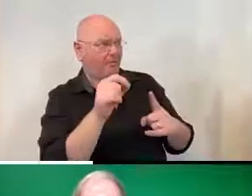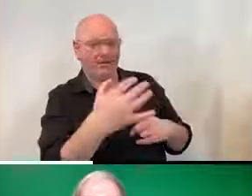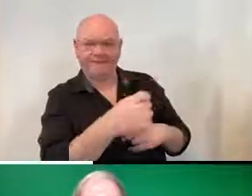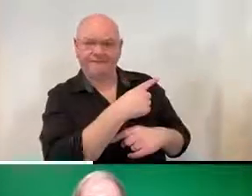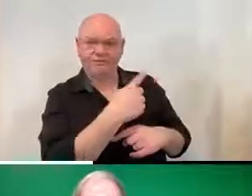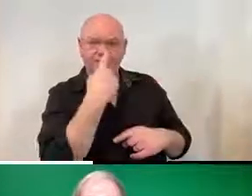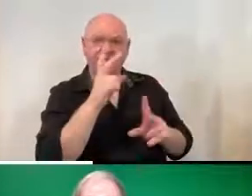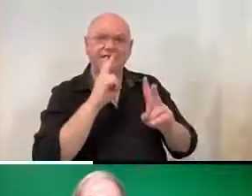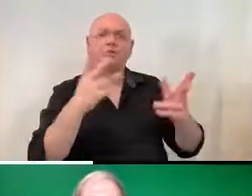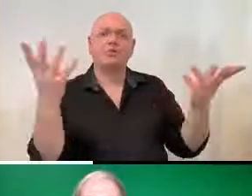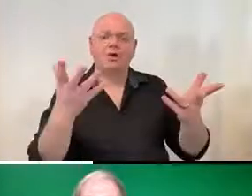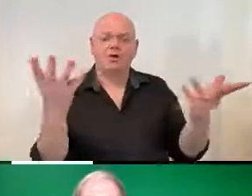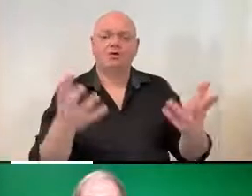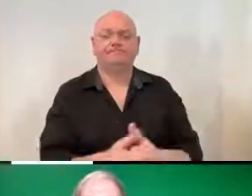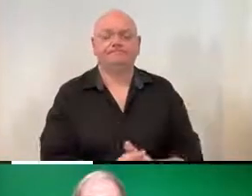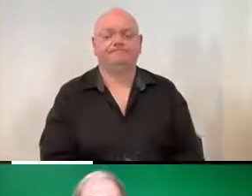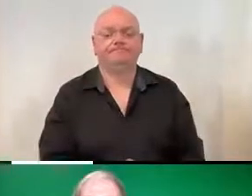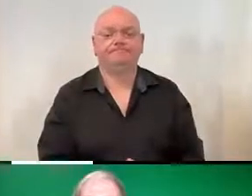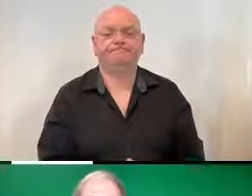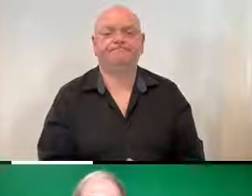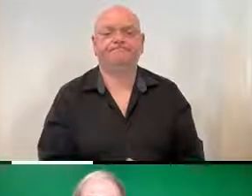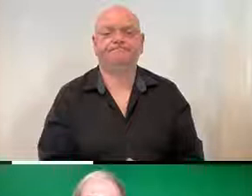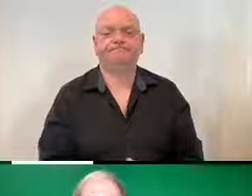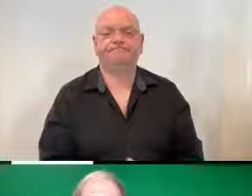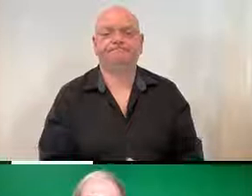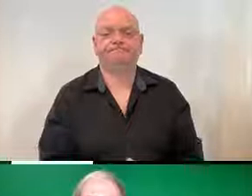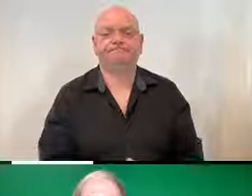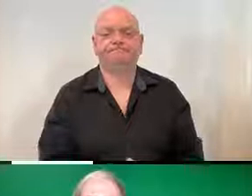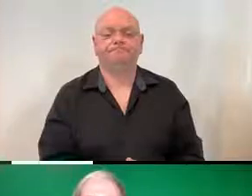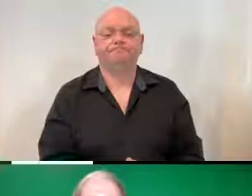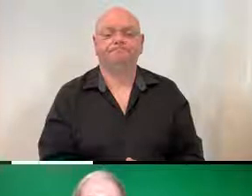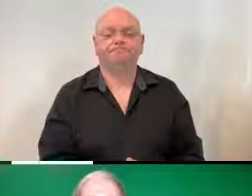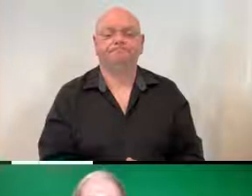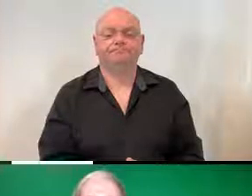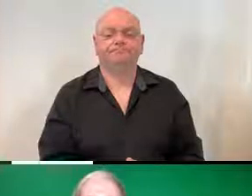to the creative economy but also to the broader economy. And there's this incredible ability for both